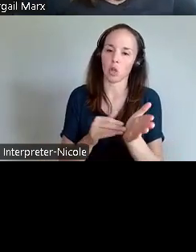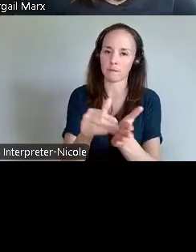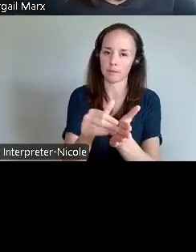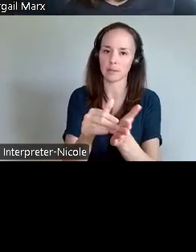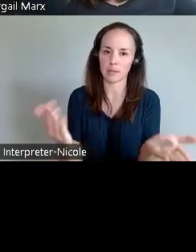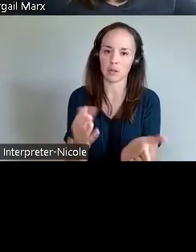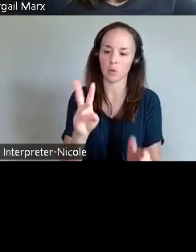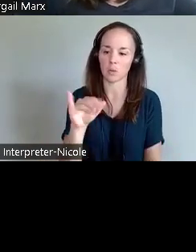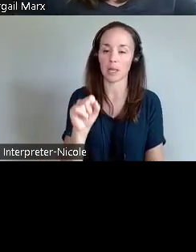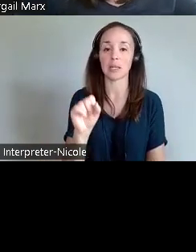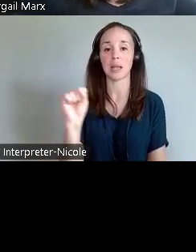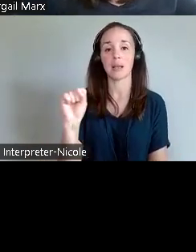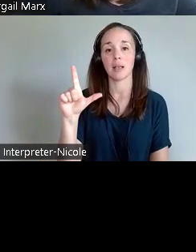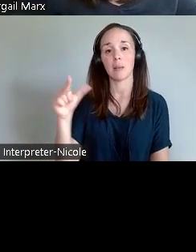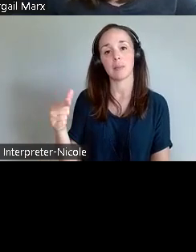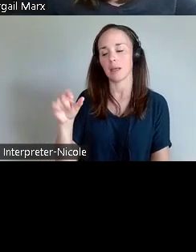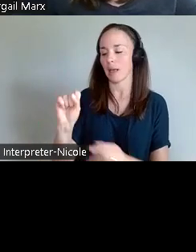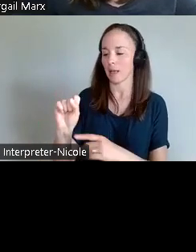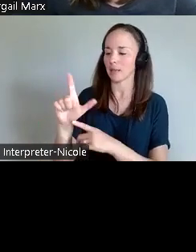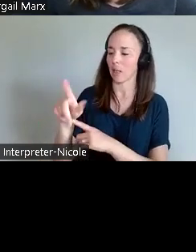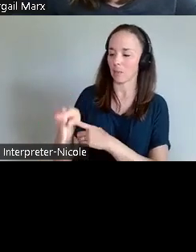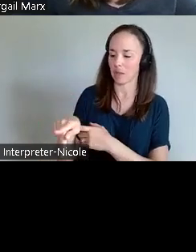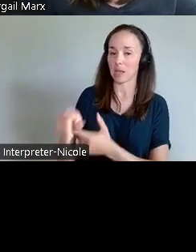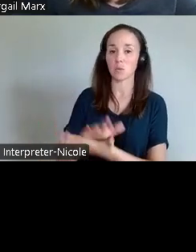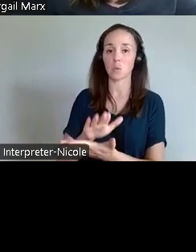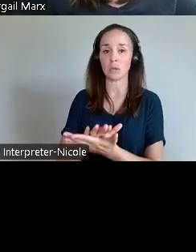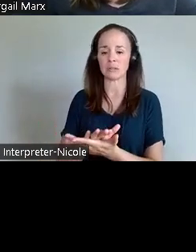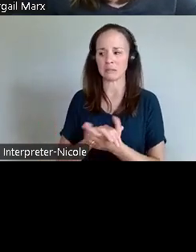language pathologist in schools will feel like if I make a recommendation for a communication